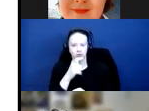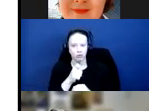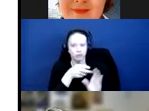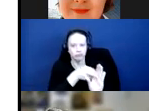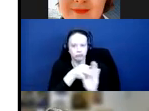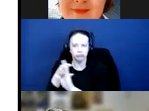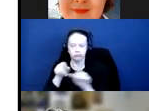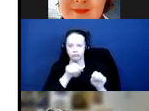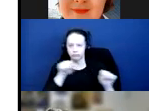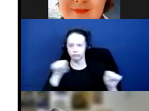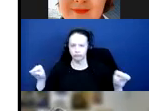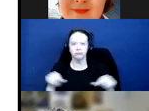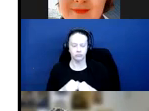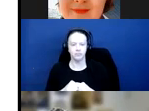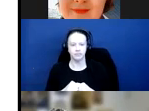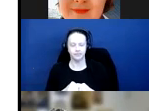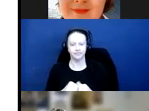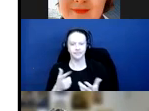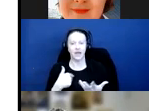I will just share a little story here.